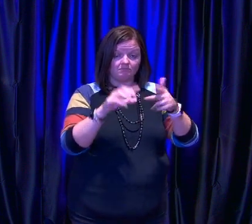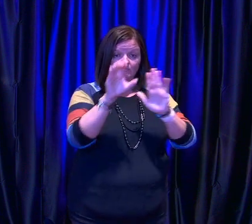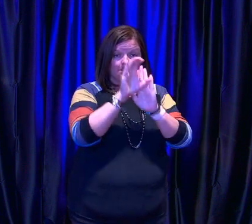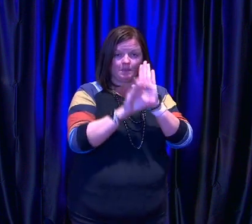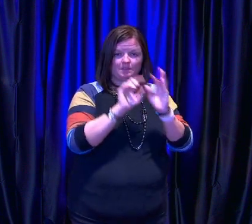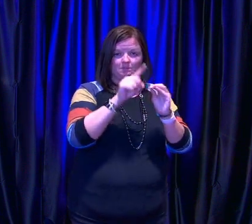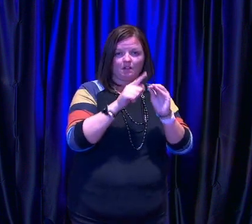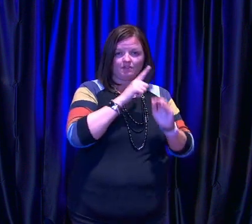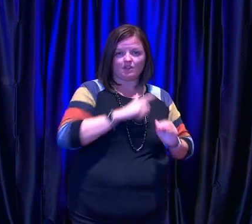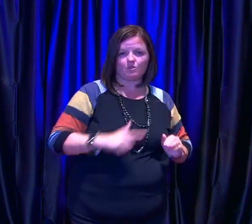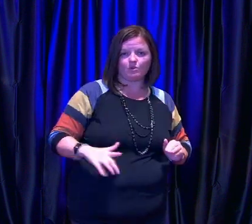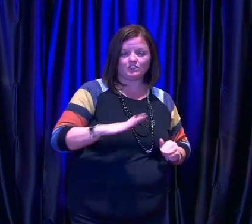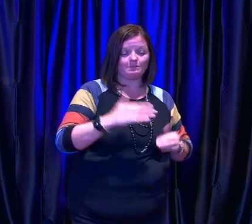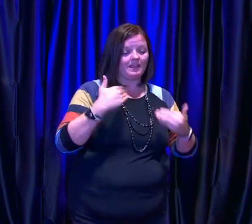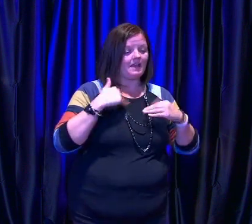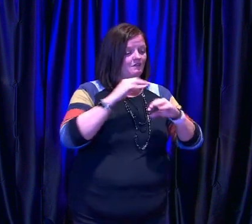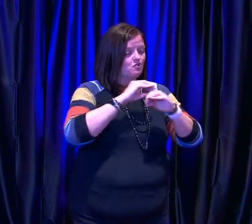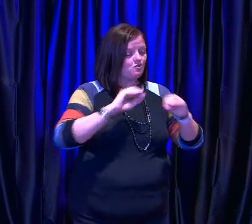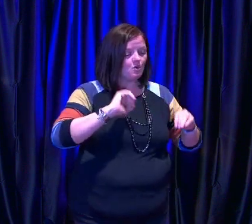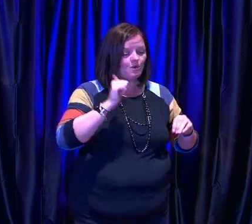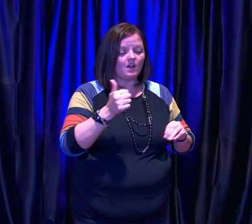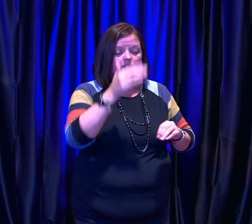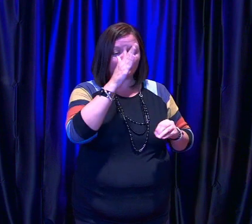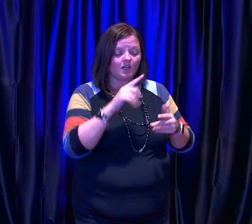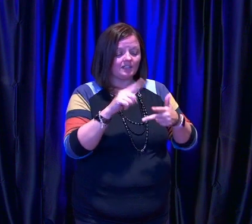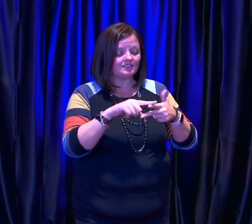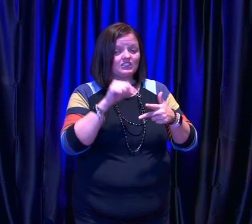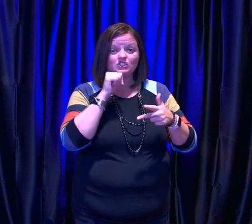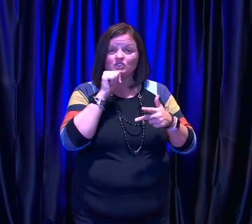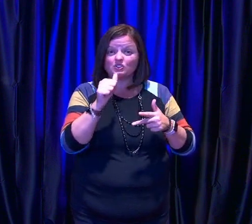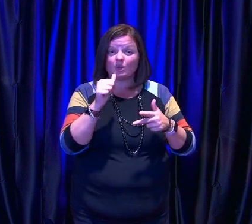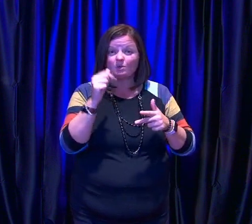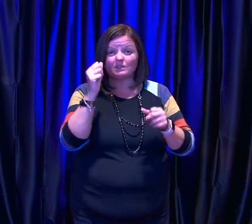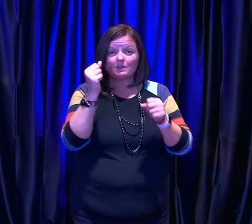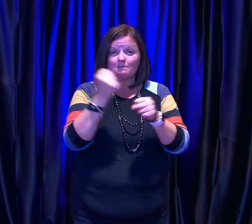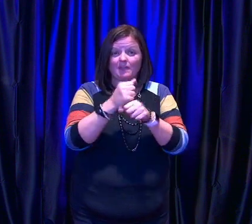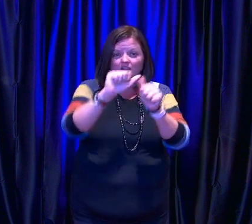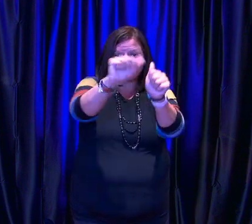don't have any other gods don't make images of a god and worship them and